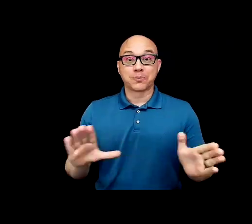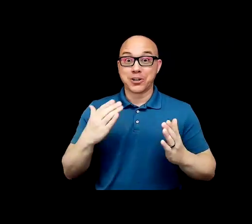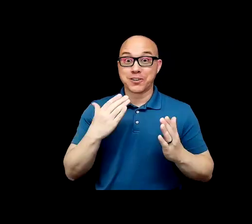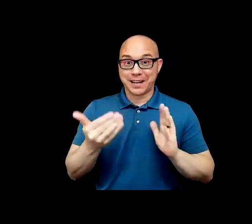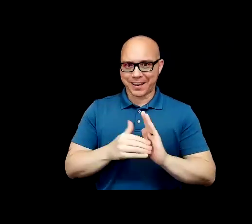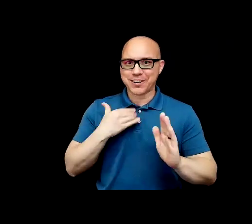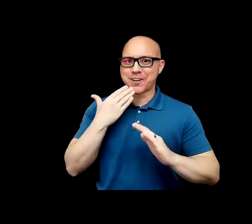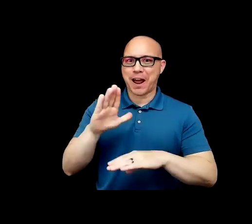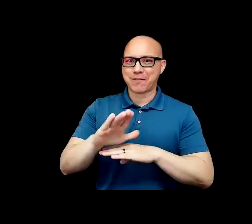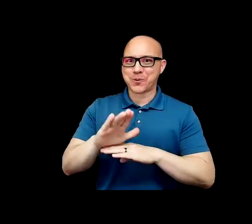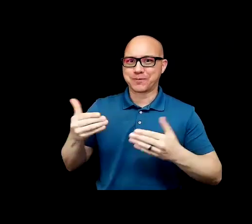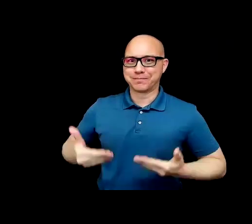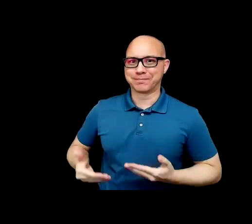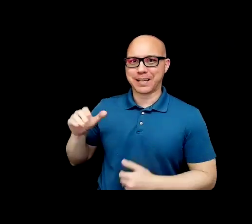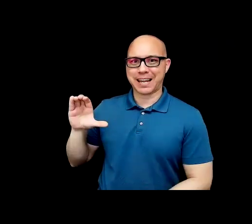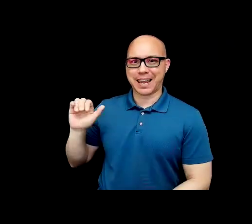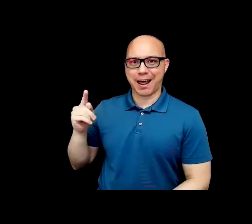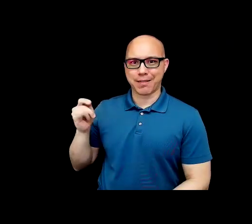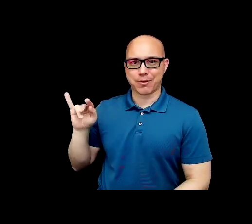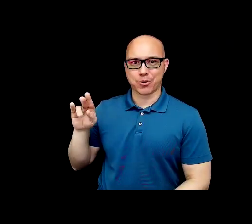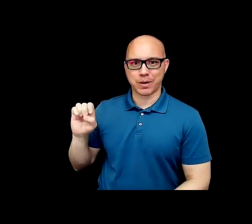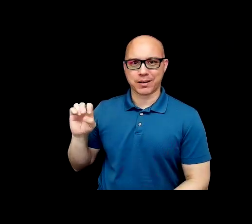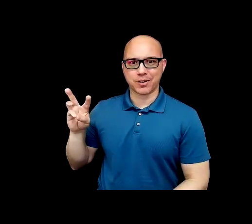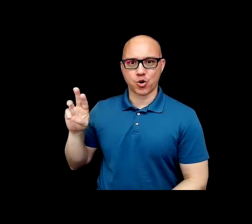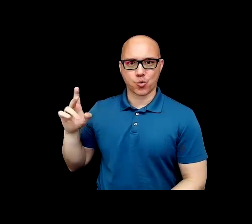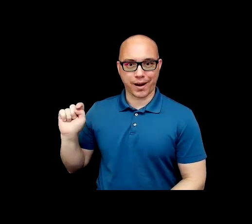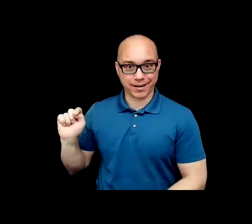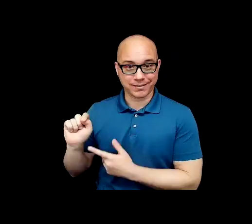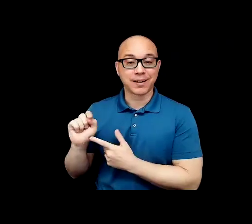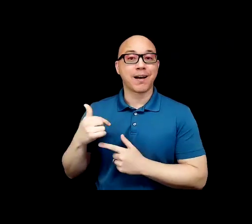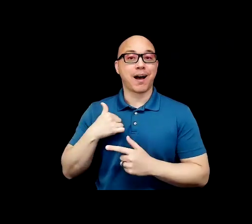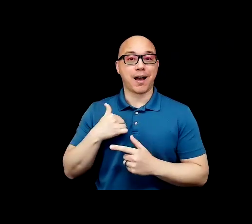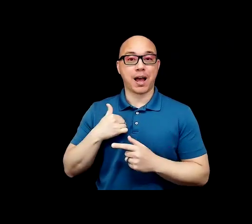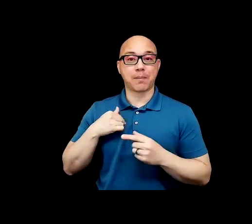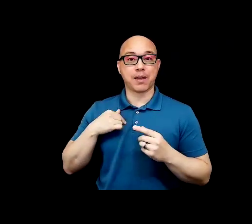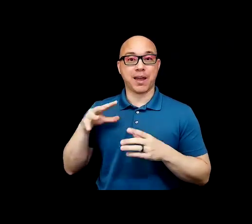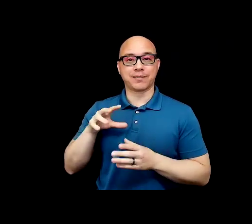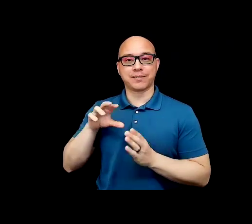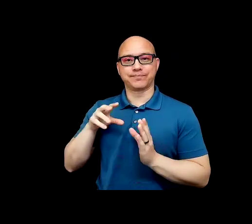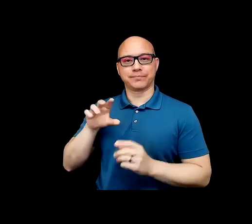again. My name is Catherine Wright. I am an Enrolled Agent and Founder of Wright Way Tax